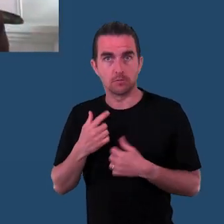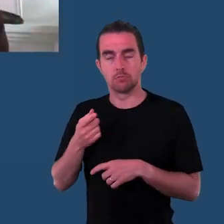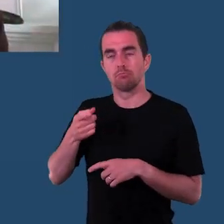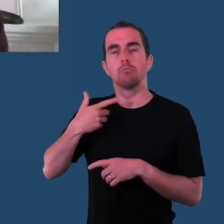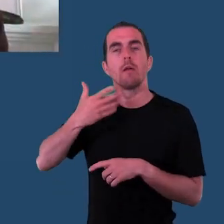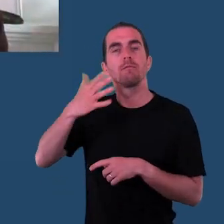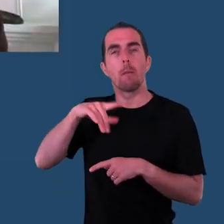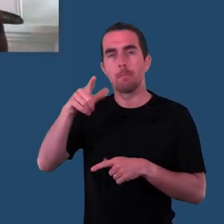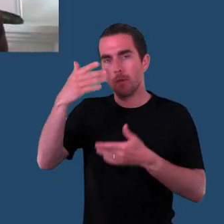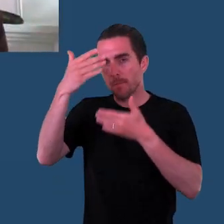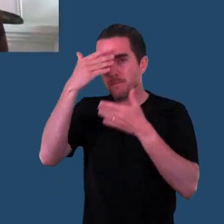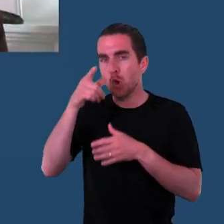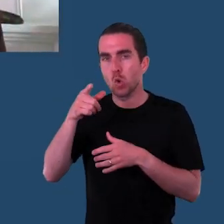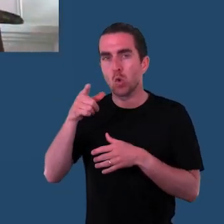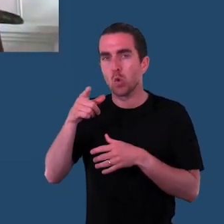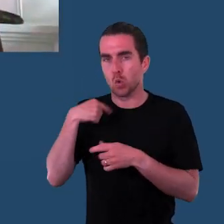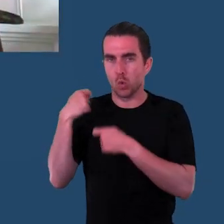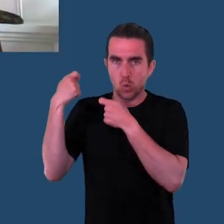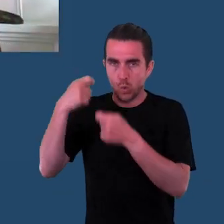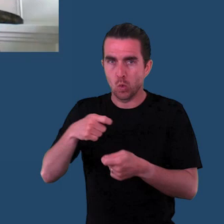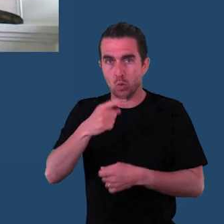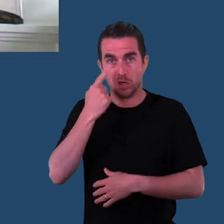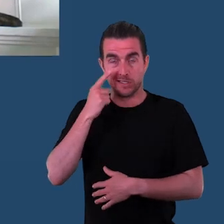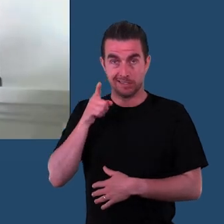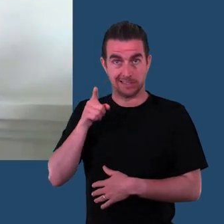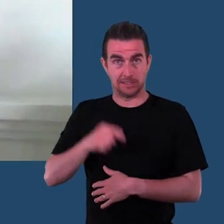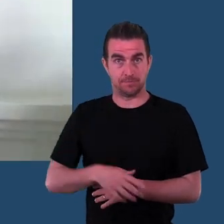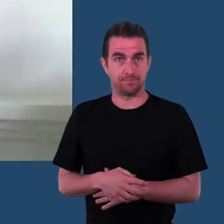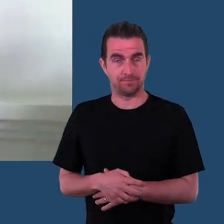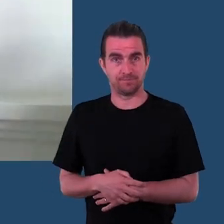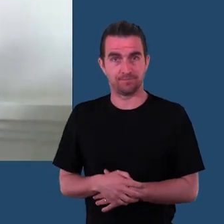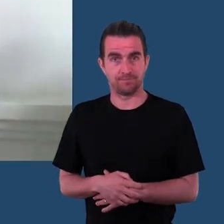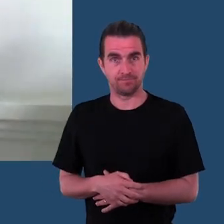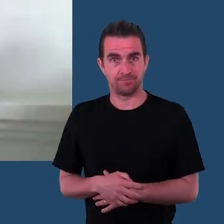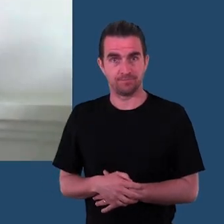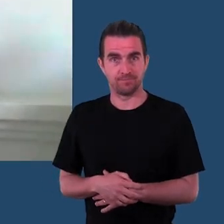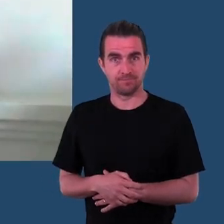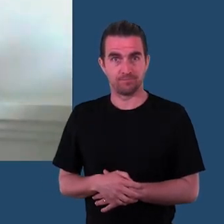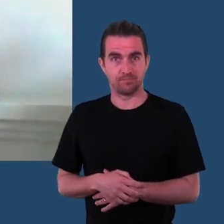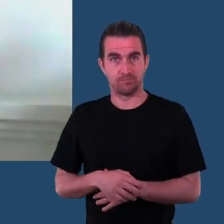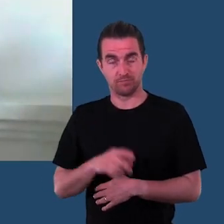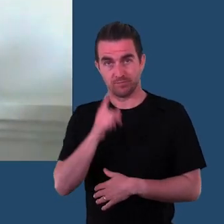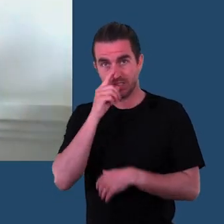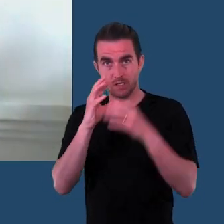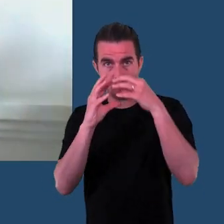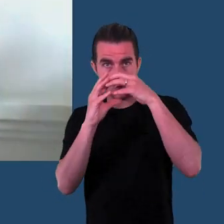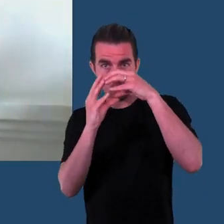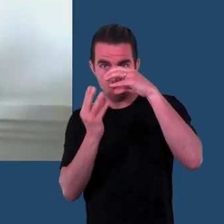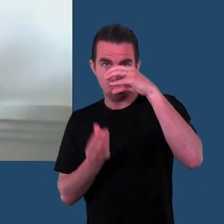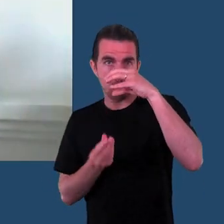This is from Morocco. And you can see, probably, you see, it's very conical in shape,